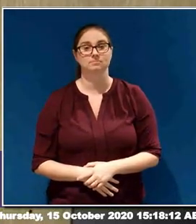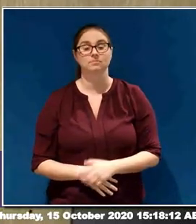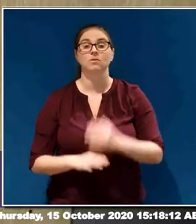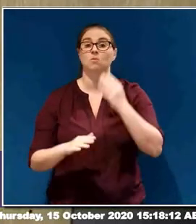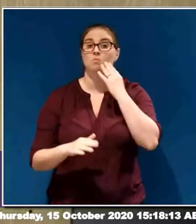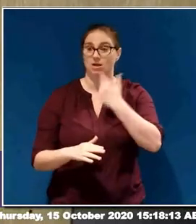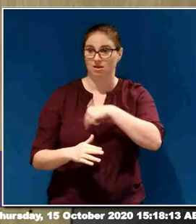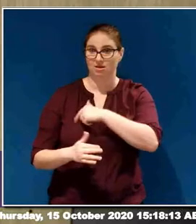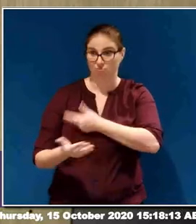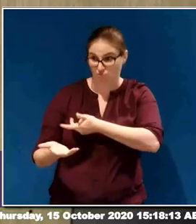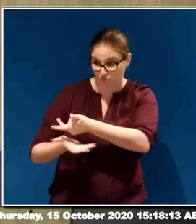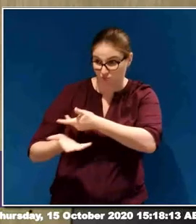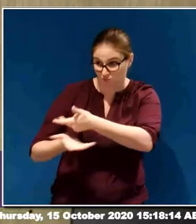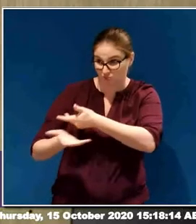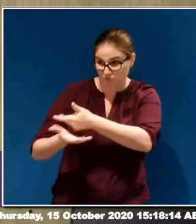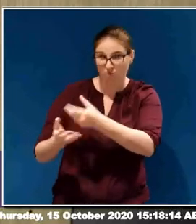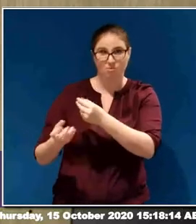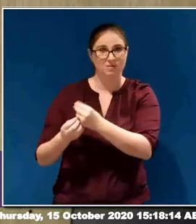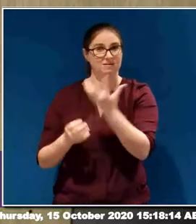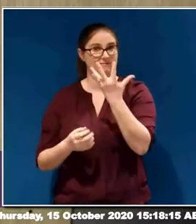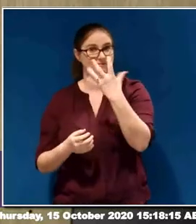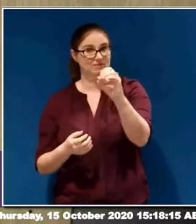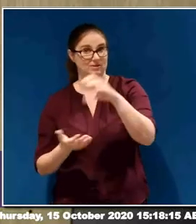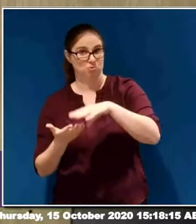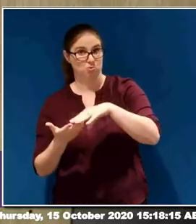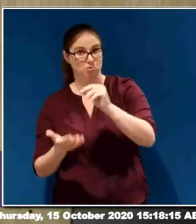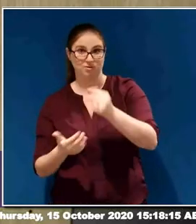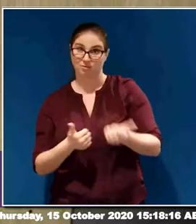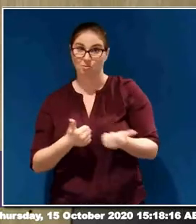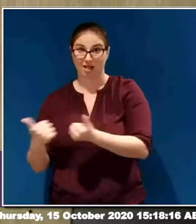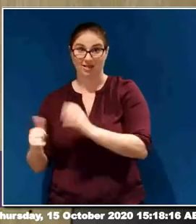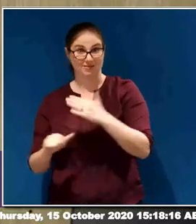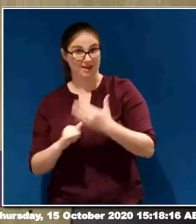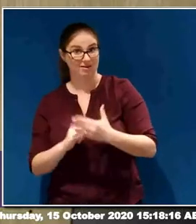in the end, because we actually couldn't get any teachers to participate in the